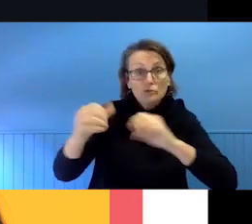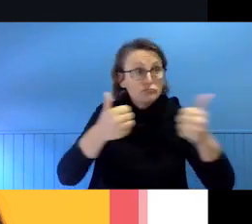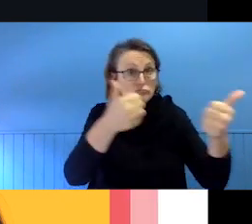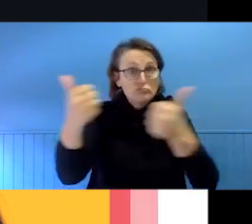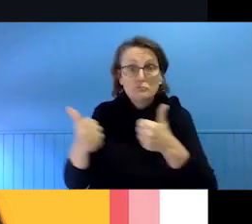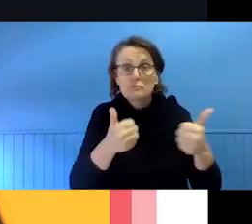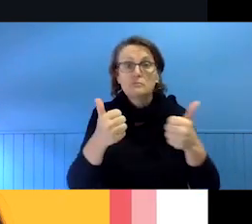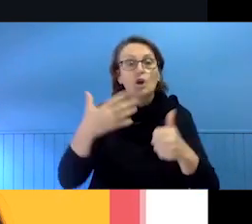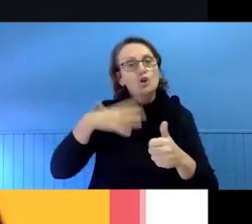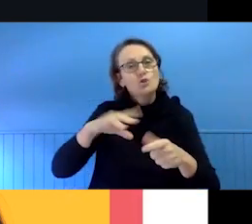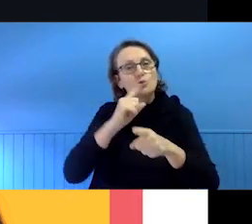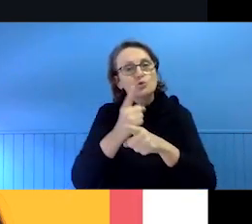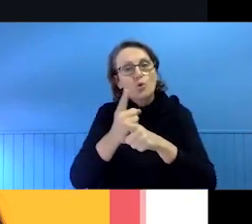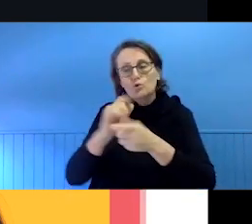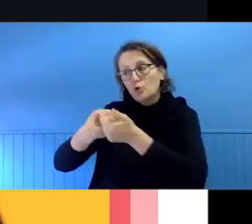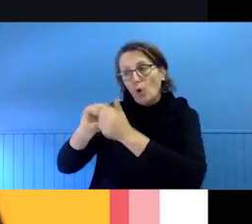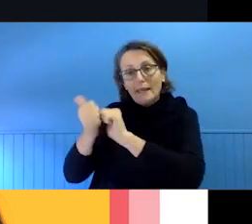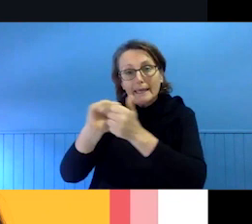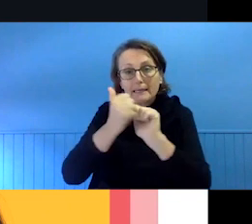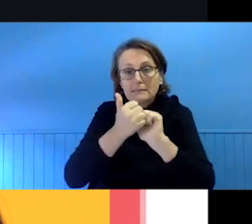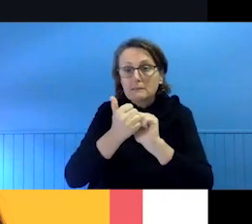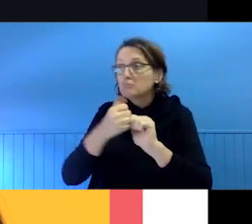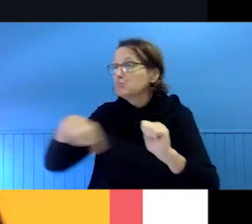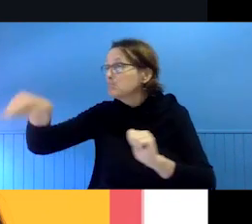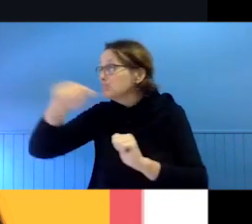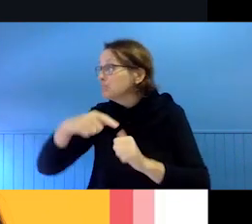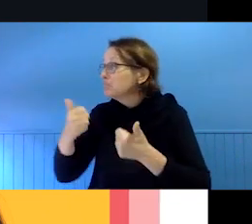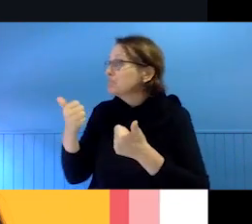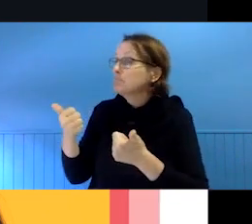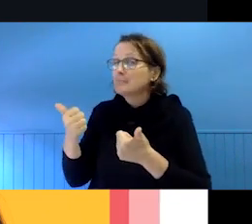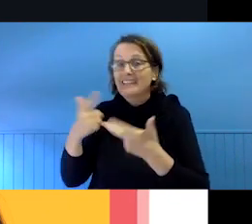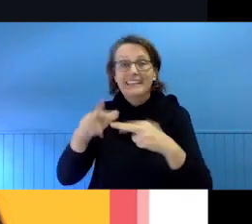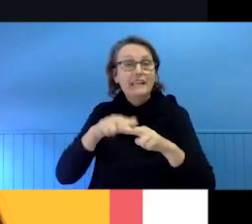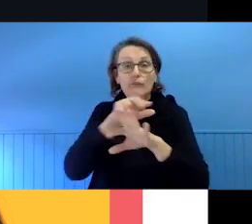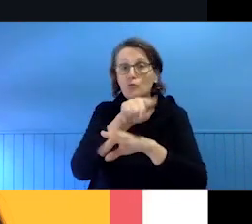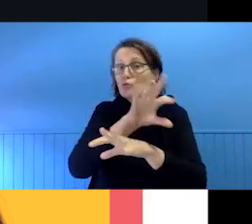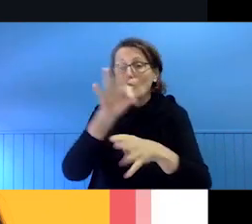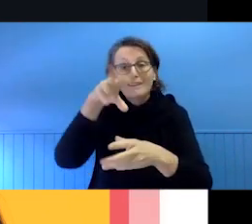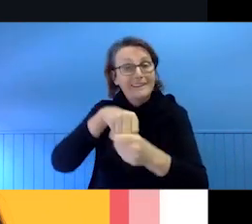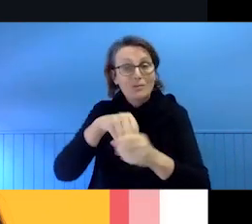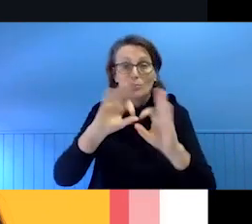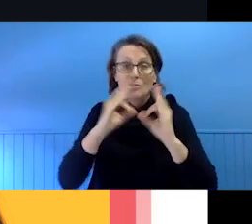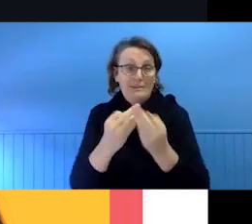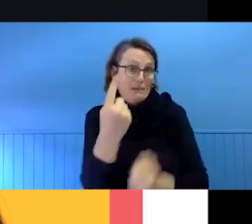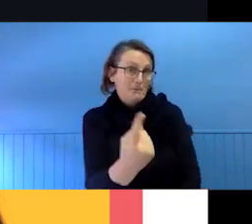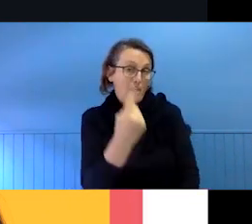You want to talk to your colleagues and assess -- within that team. If you're not in an organisation, if you're an independent artist, I would really